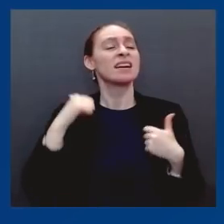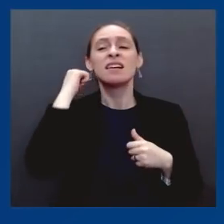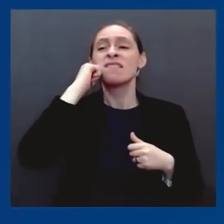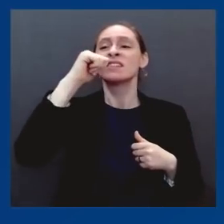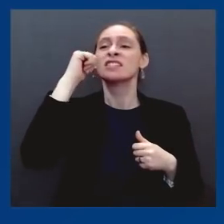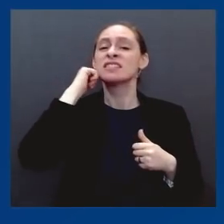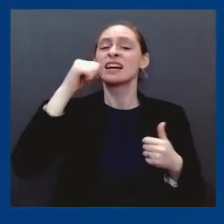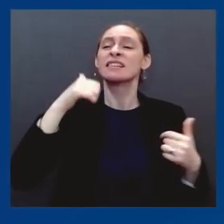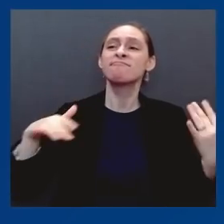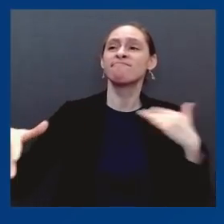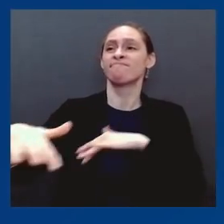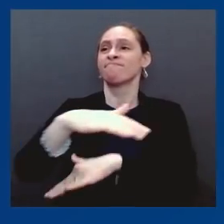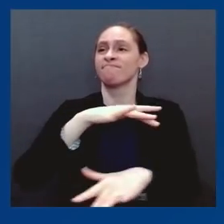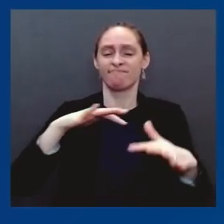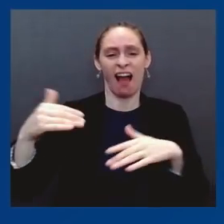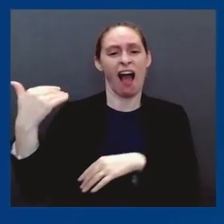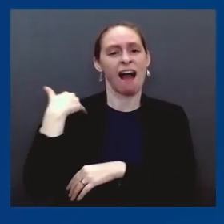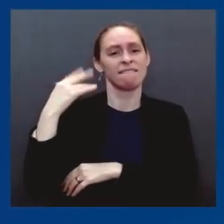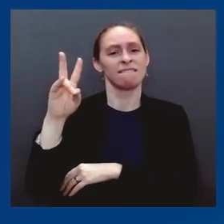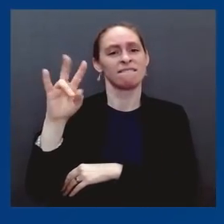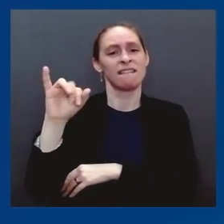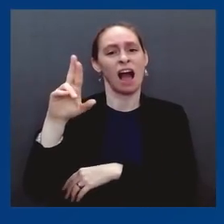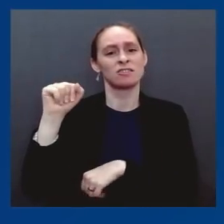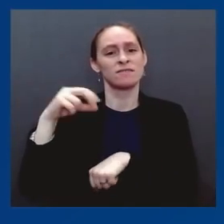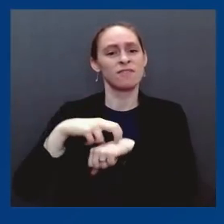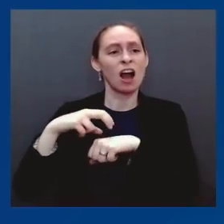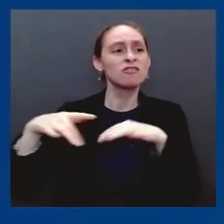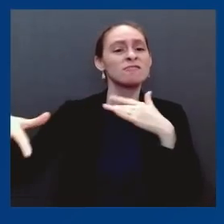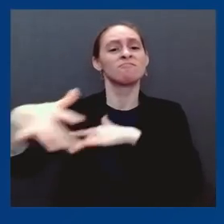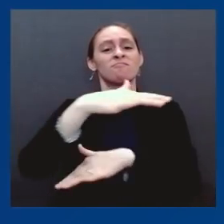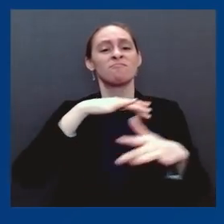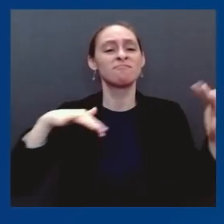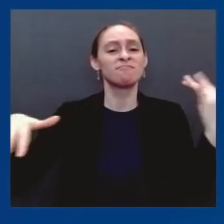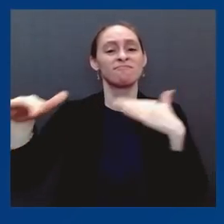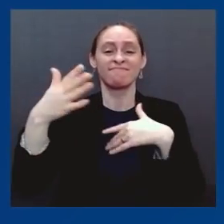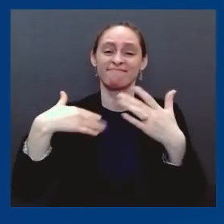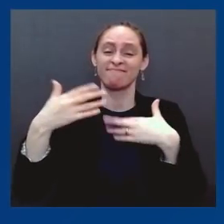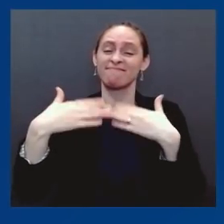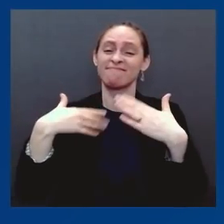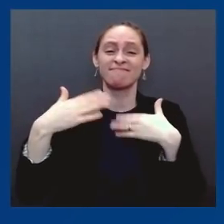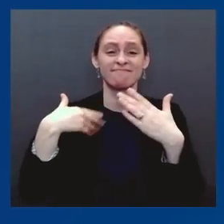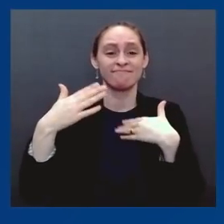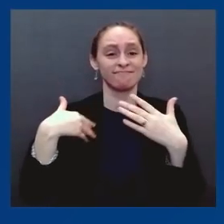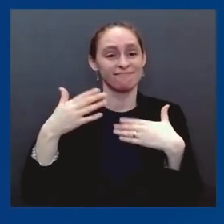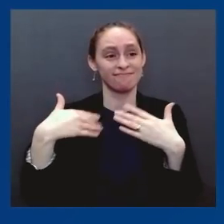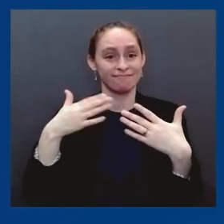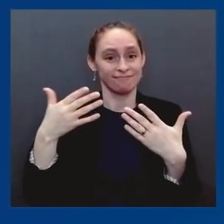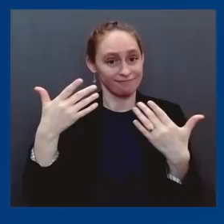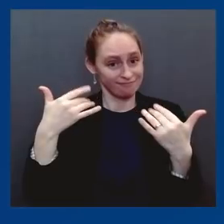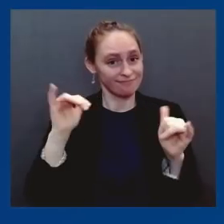even those who are vaccinated and boosted, will likely be infected with Omicron. Mr. Zients: Dr. Fauci, do you want to first here?